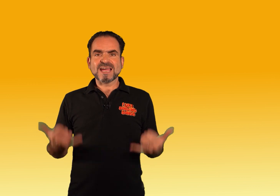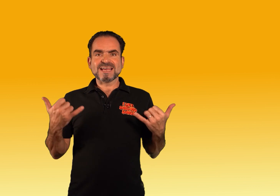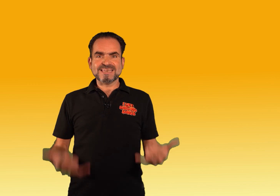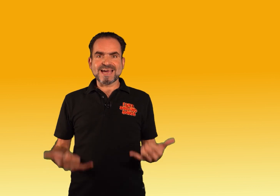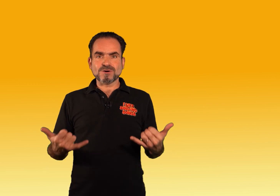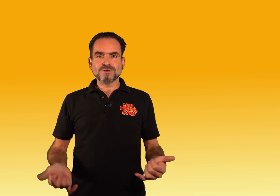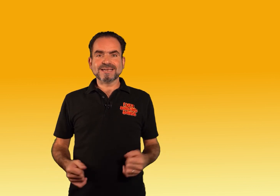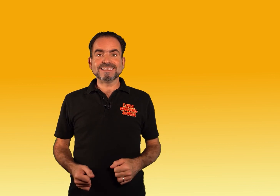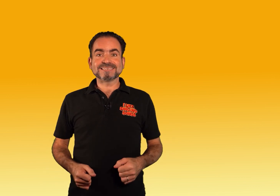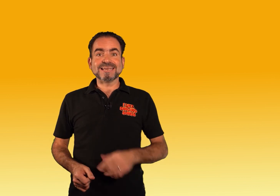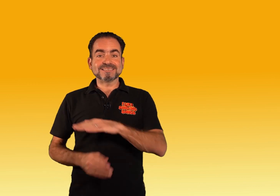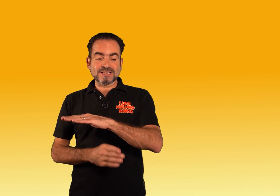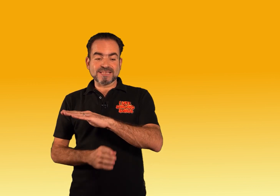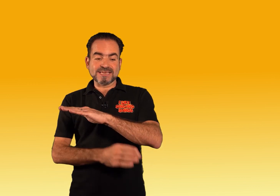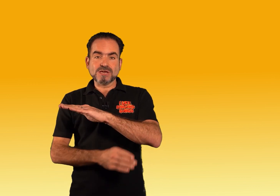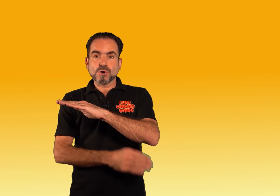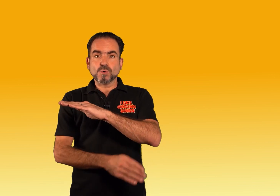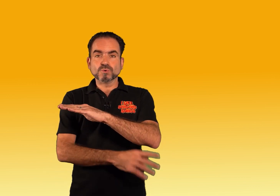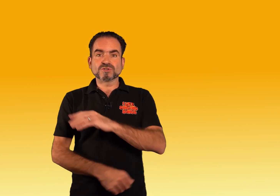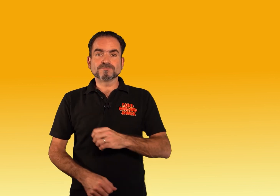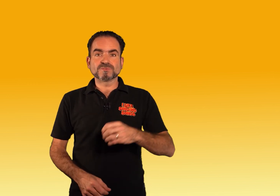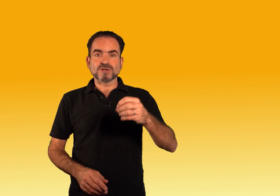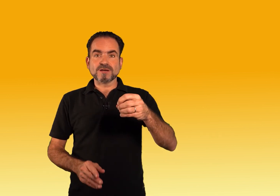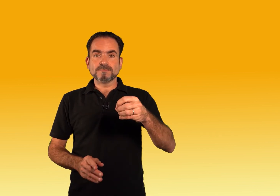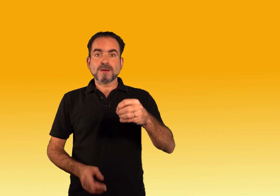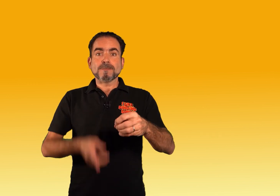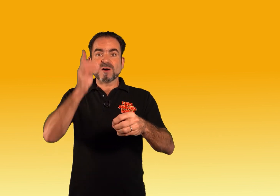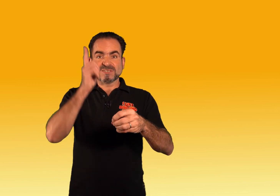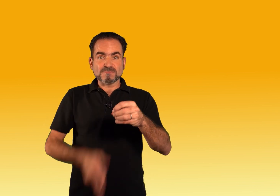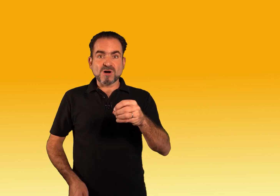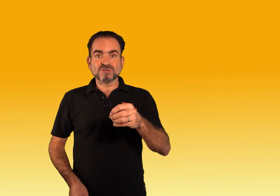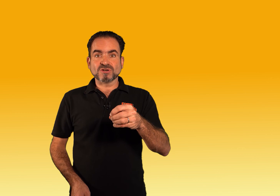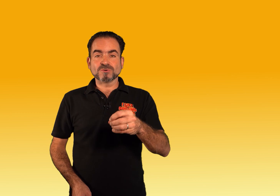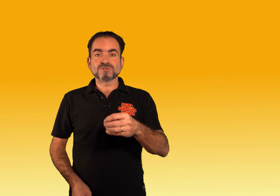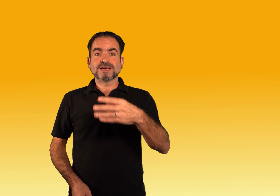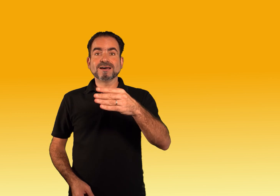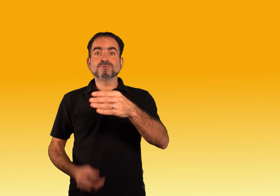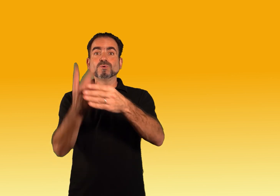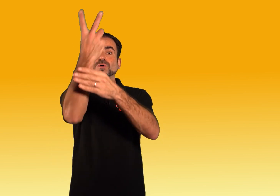Now it is the Autumn time my tomatoes have all gone